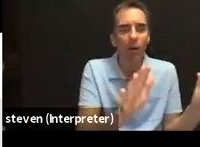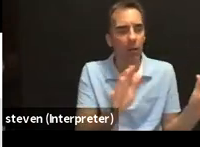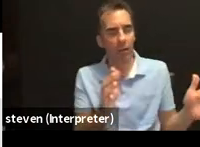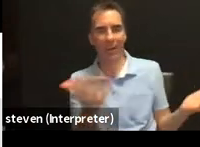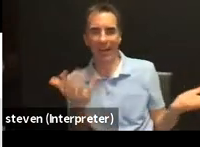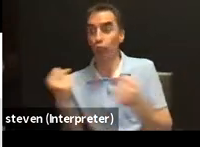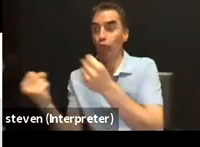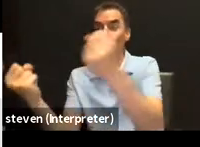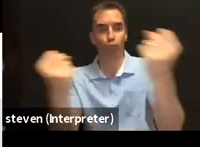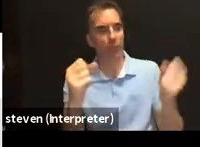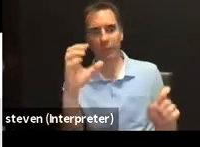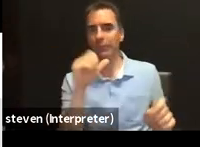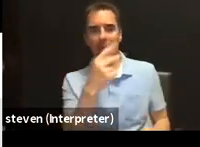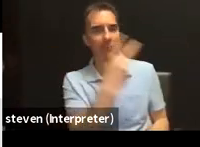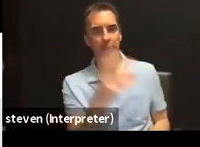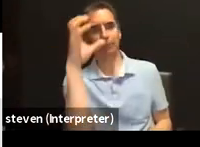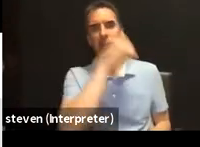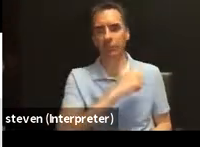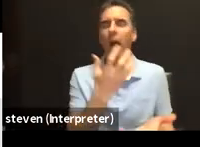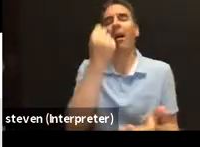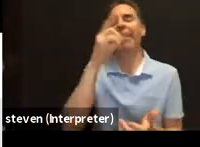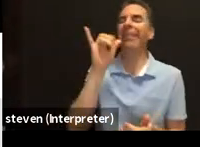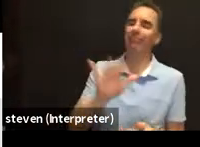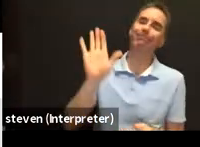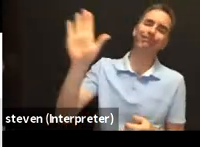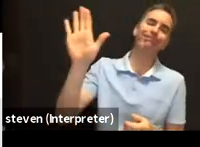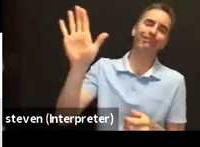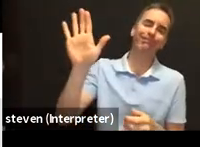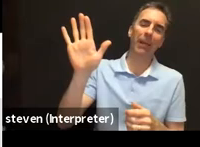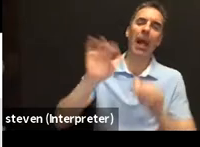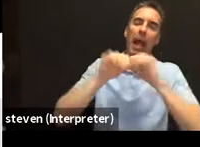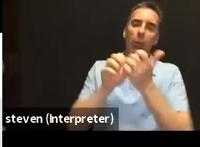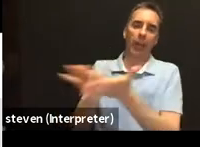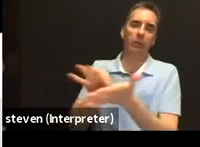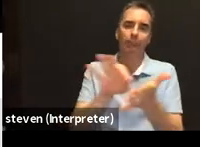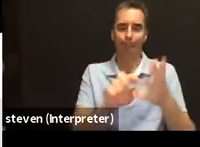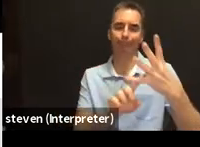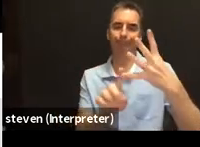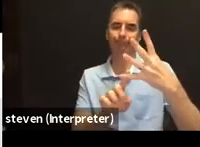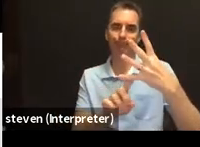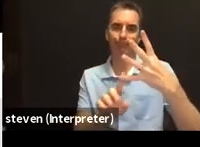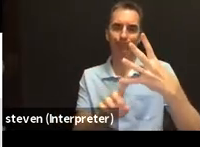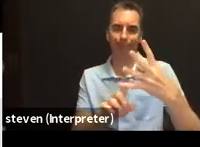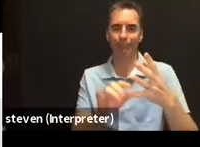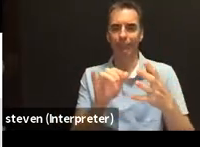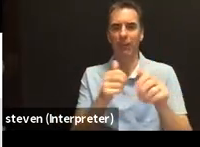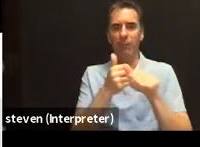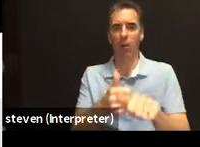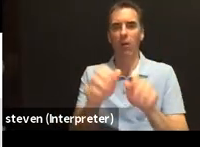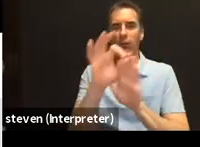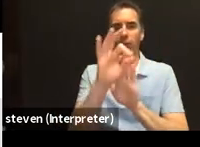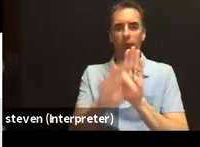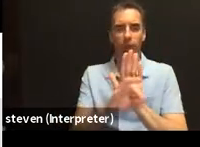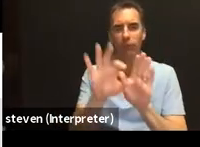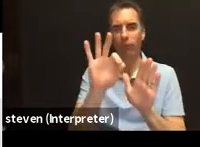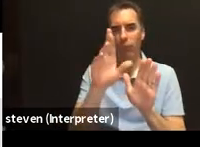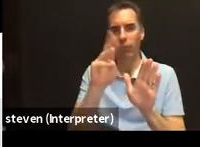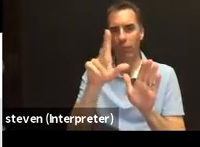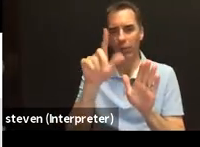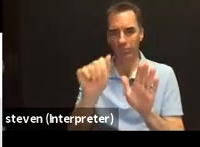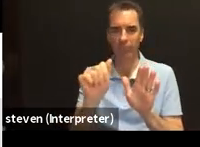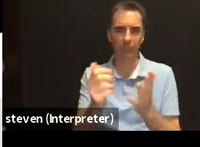maria.rodriguez: But that's the method that they use. And I know that this is specific formula which I'm not 100% and how to explain that that formula. And there's a methodology that they used to, kind of,